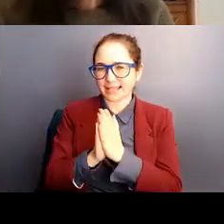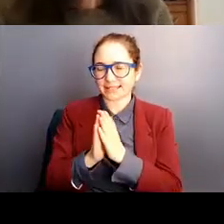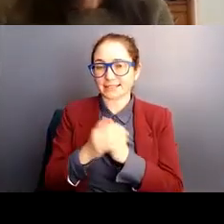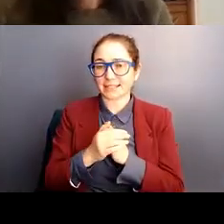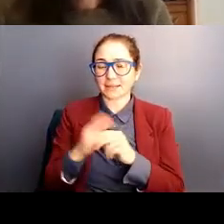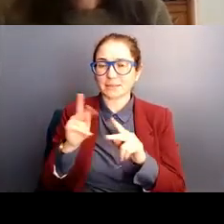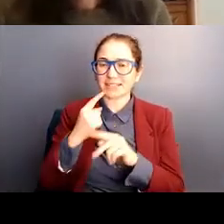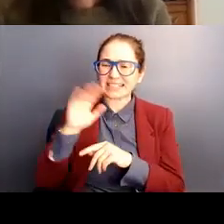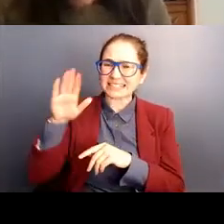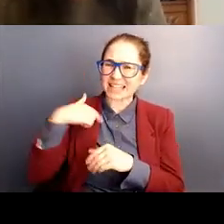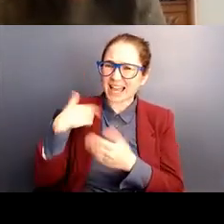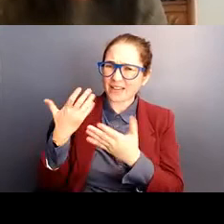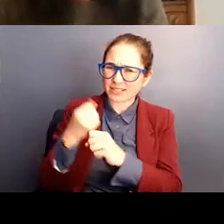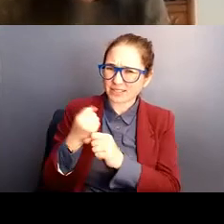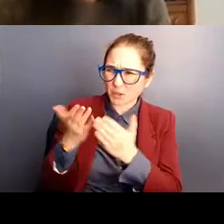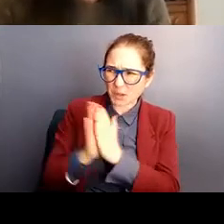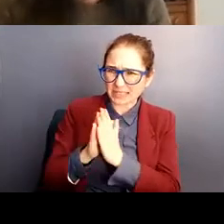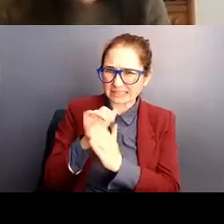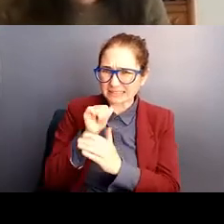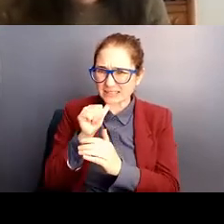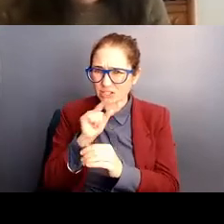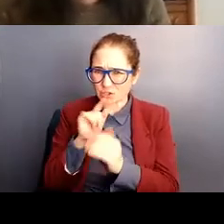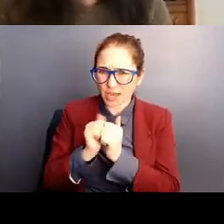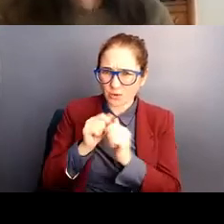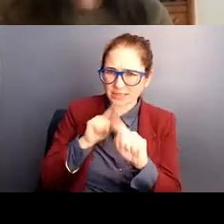request and I'm not sure how to respond to it.